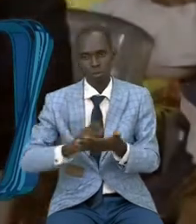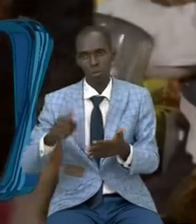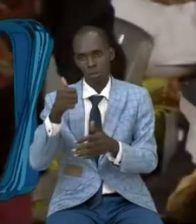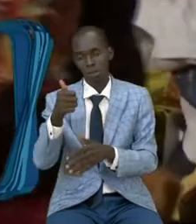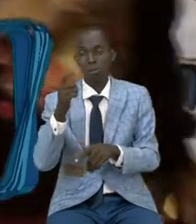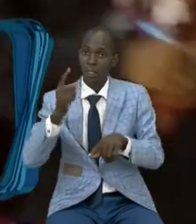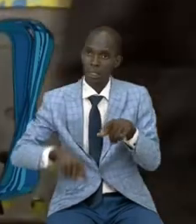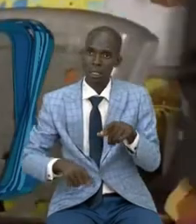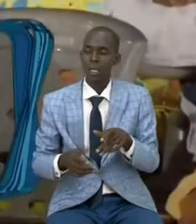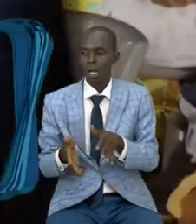then your correct address